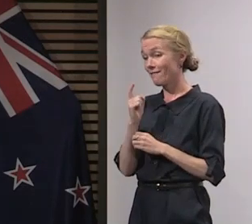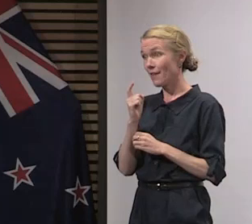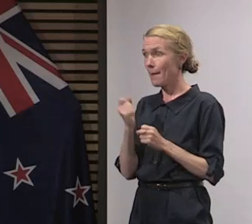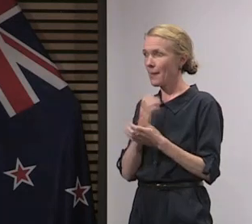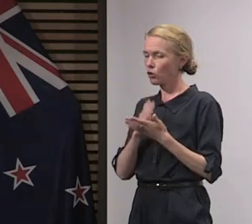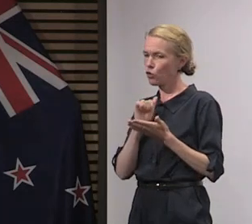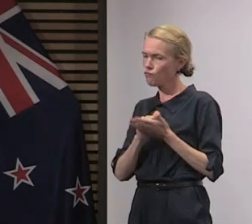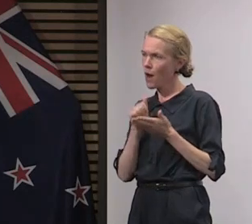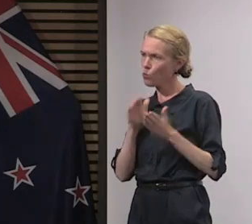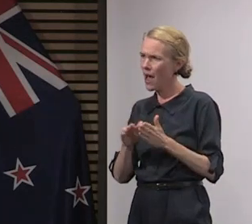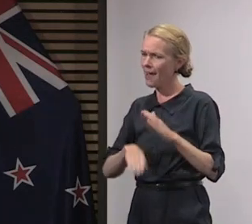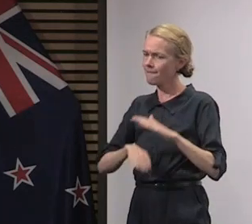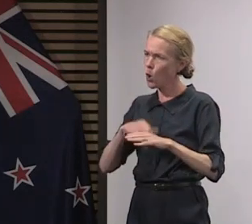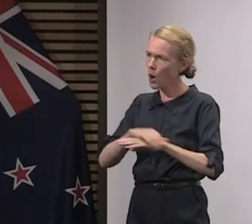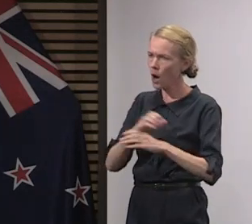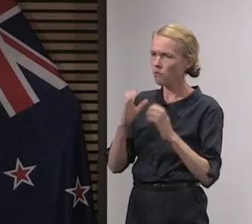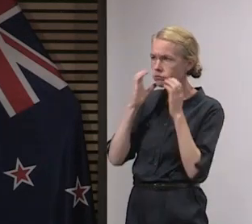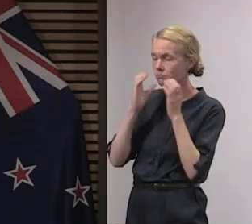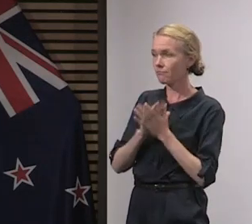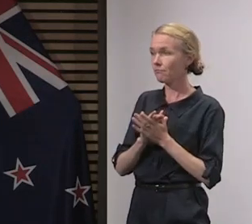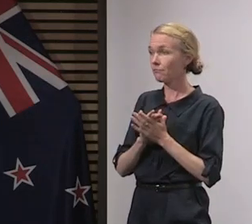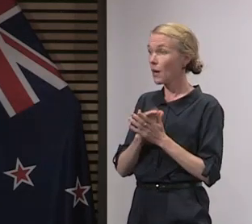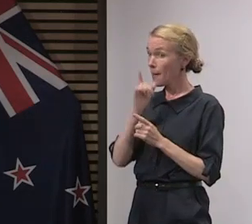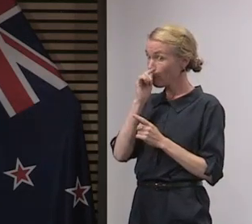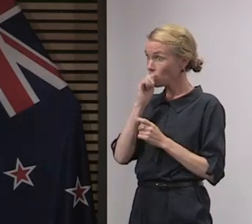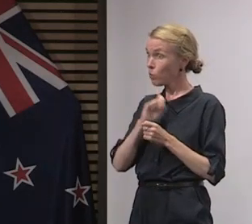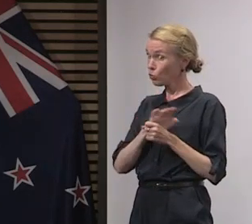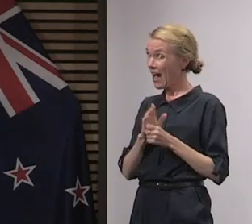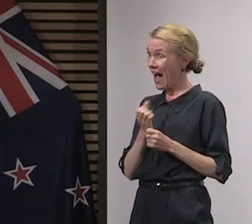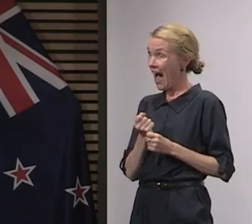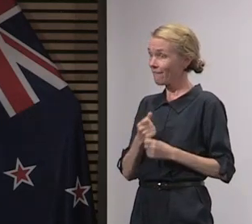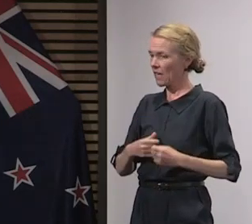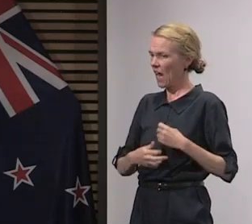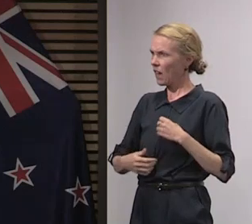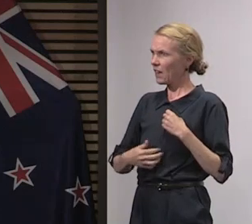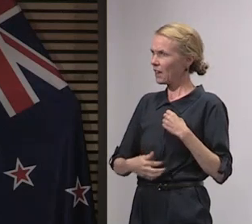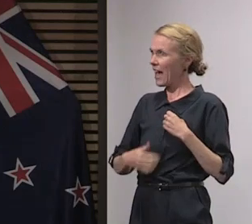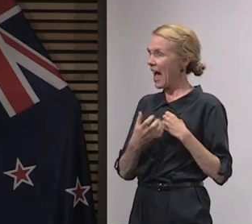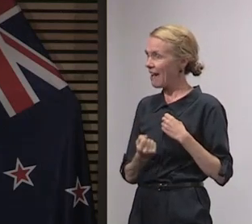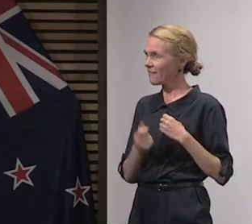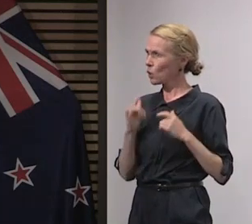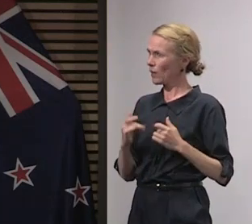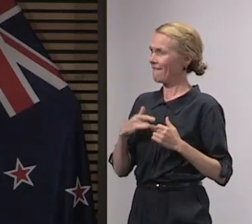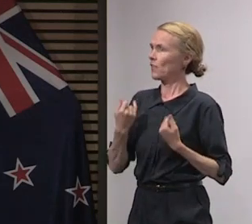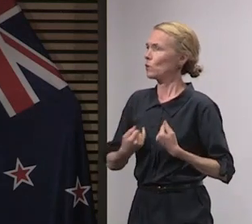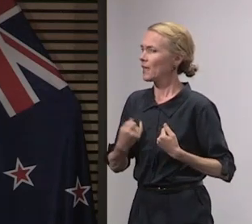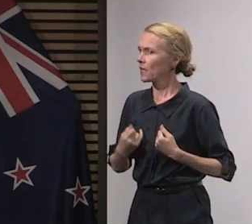infection control and use of PPE. Some of those remaining residents could be harbouring